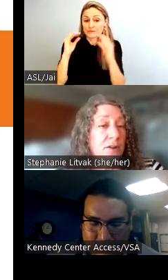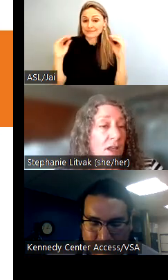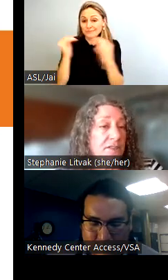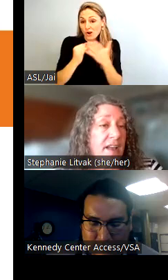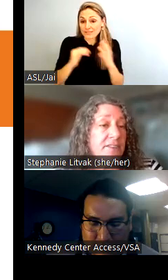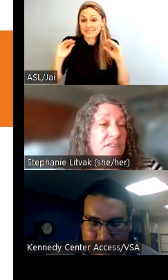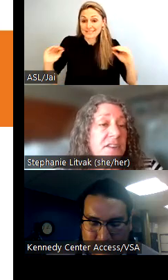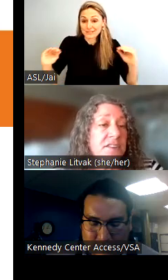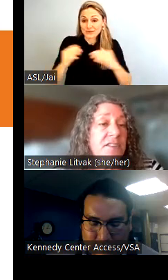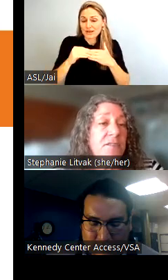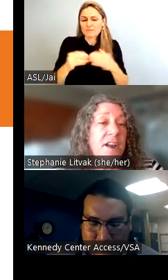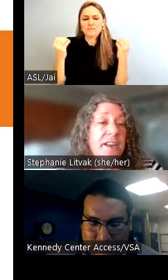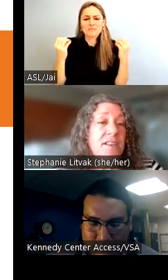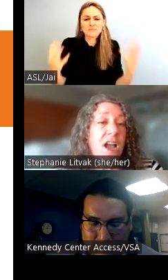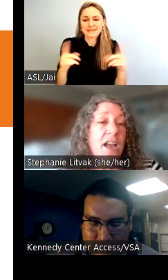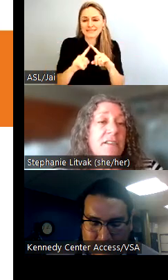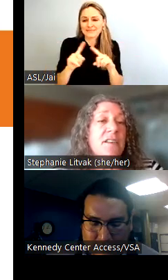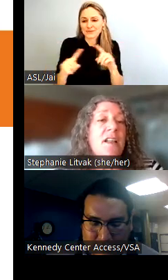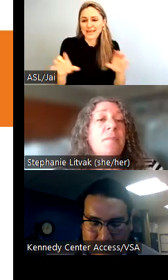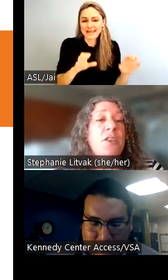there are lots of activities in the various guides.